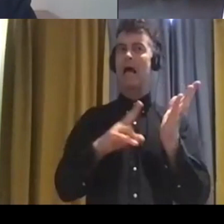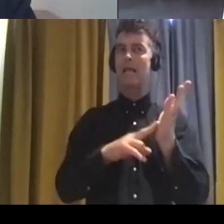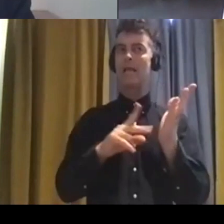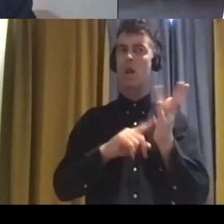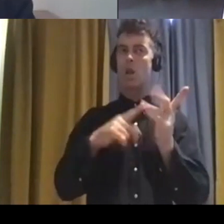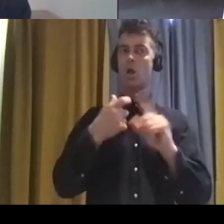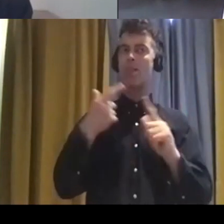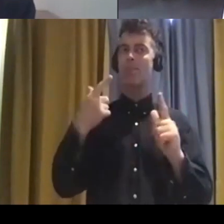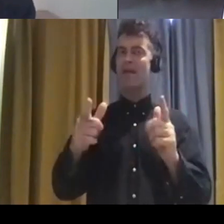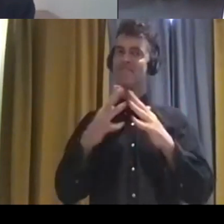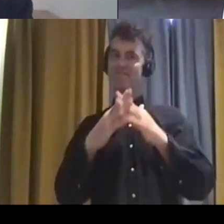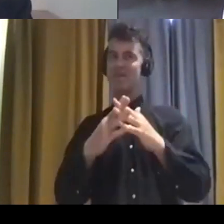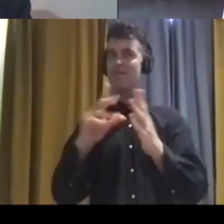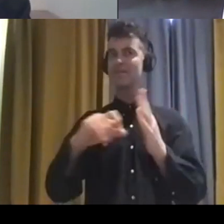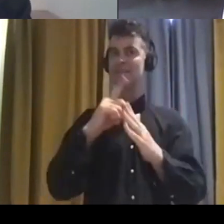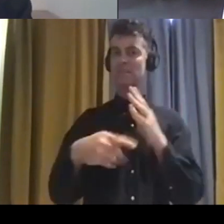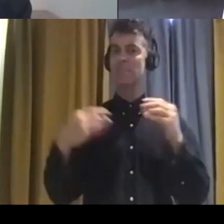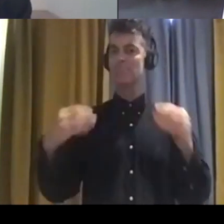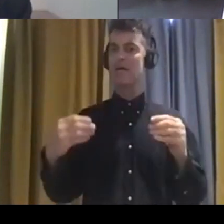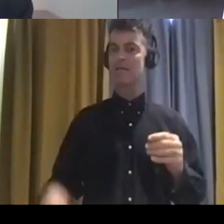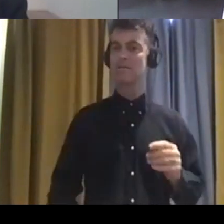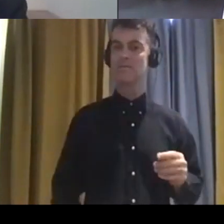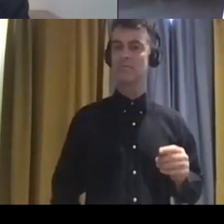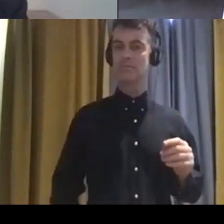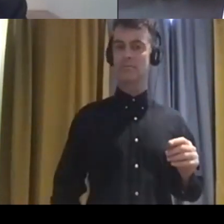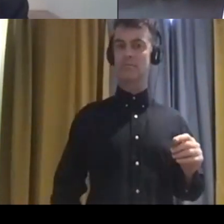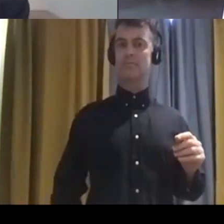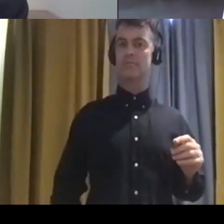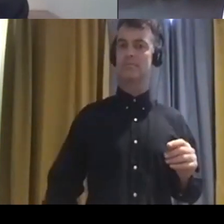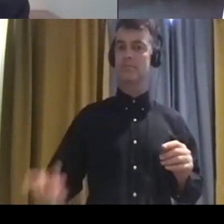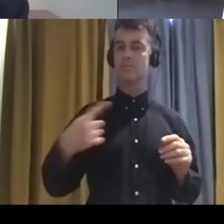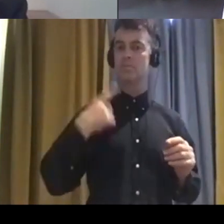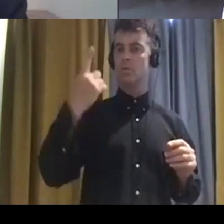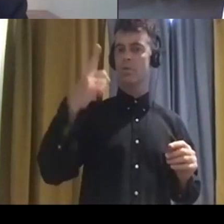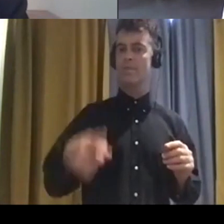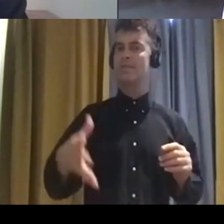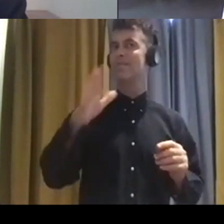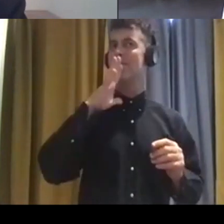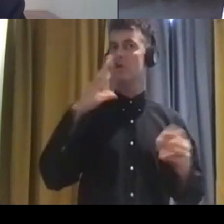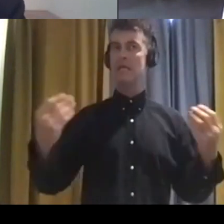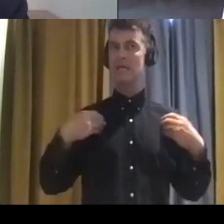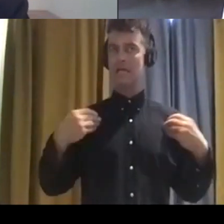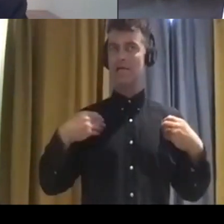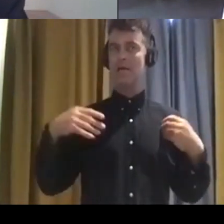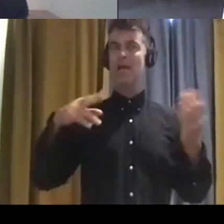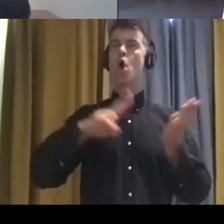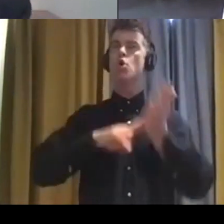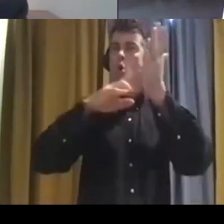Can you give us some examples. So we cover 1500 companies in North America. The biggest